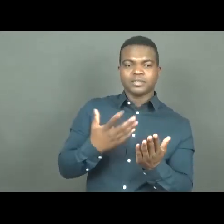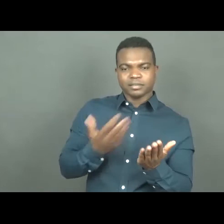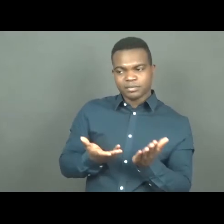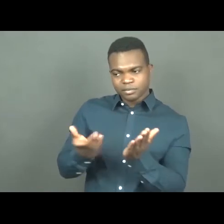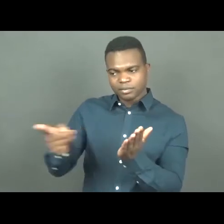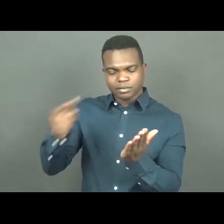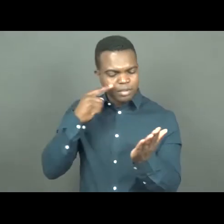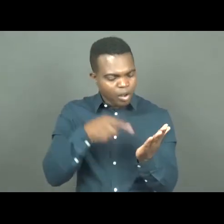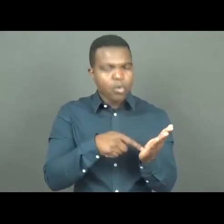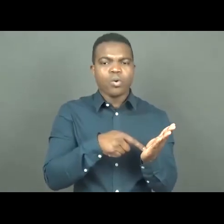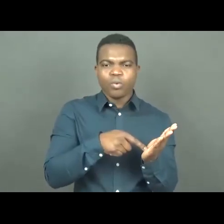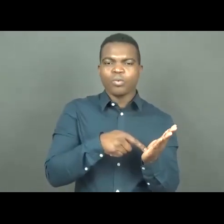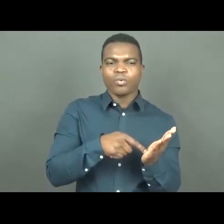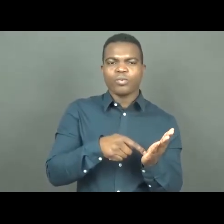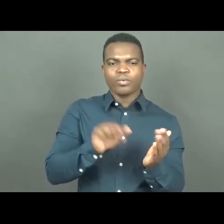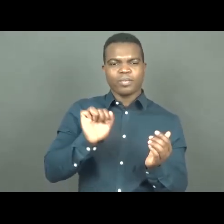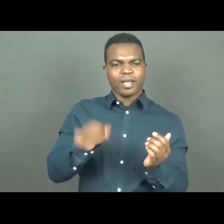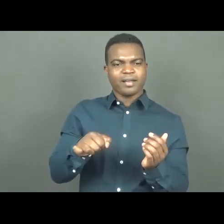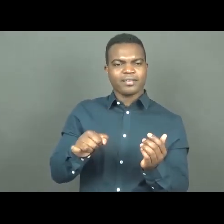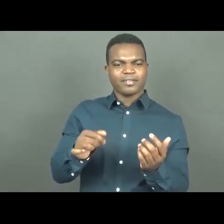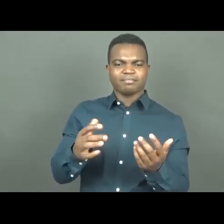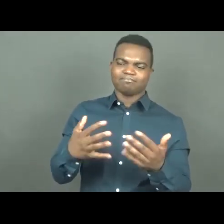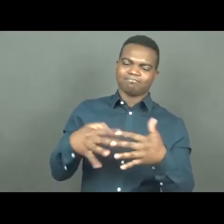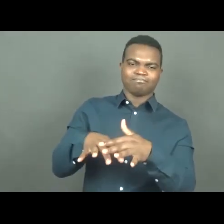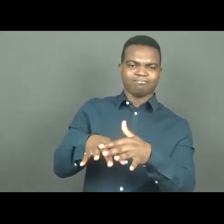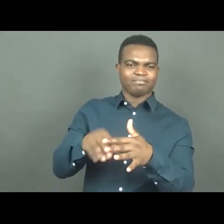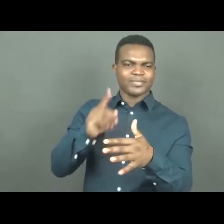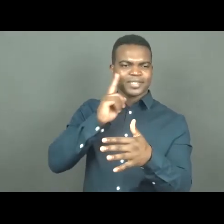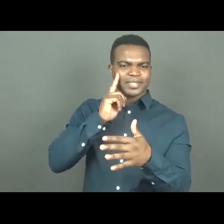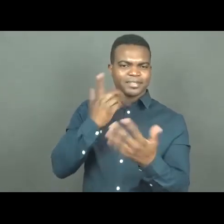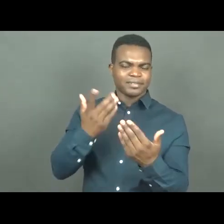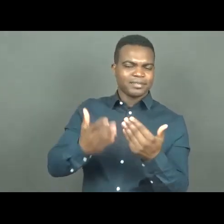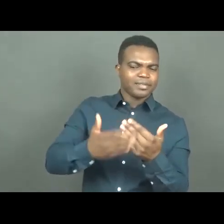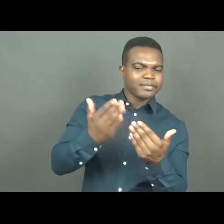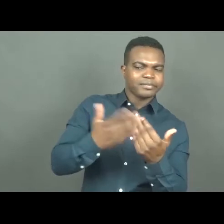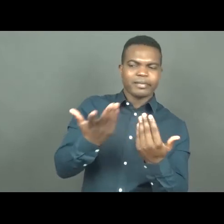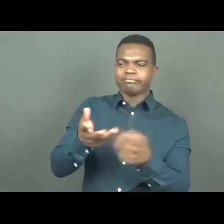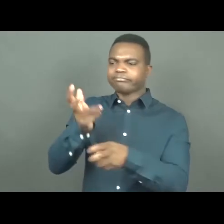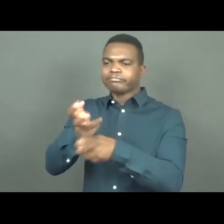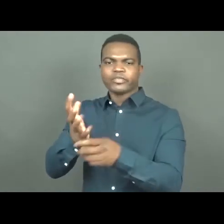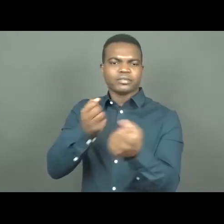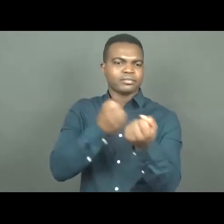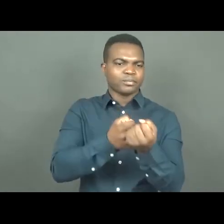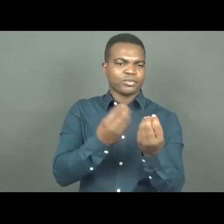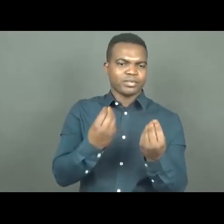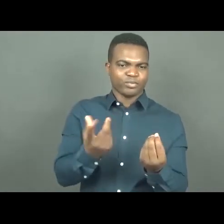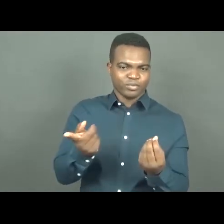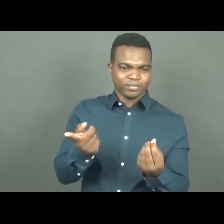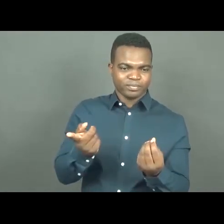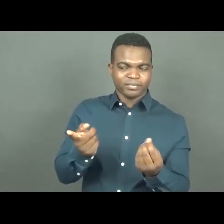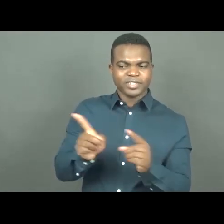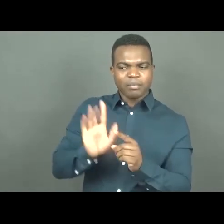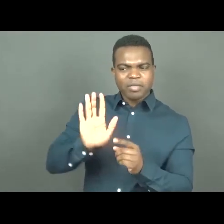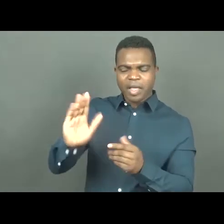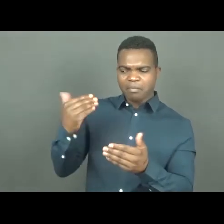And this side of the world, for us, we face, you know category four to five Cyclone almost